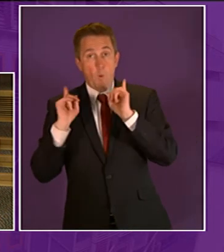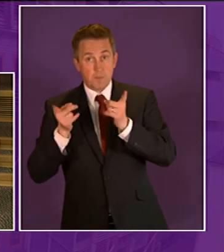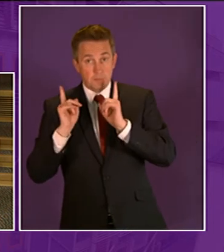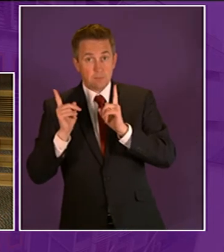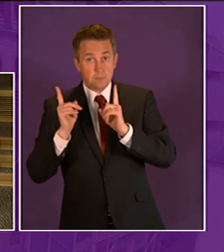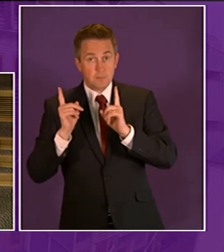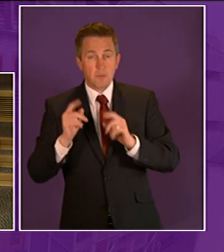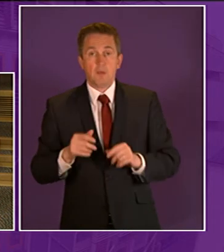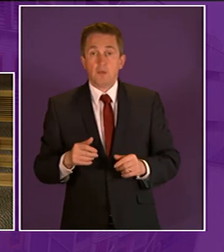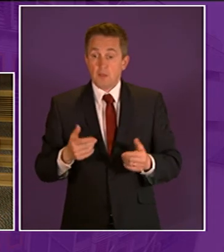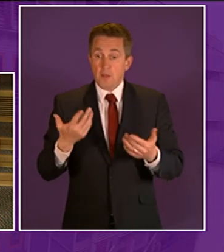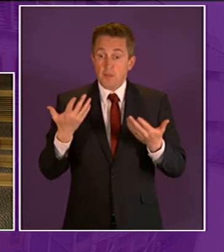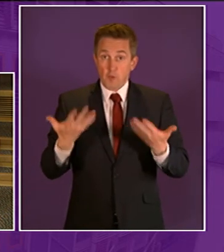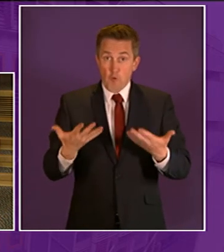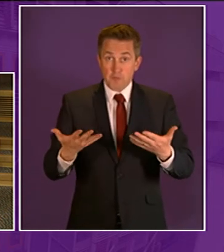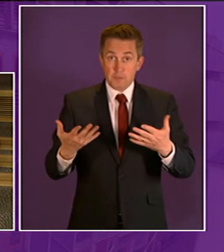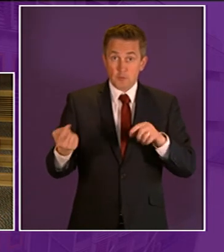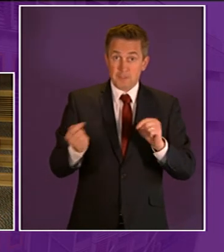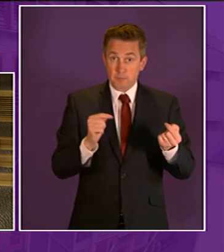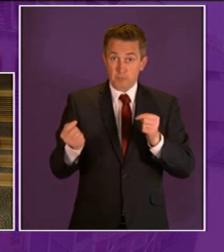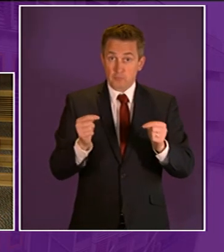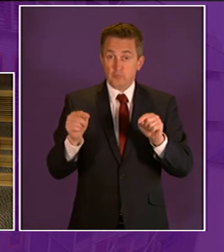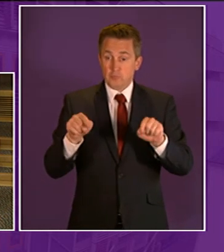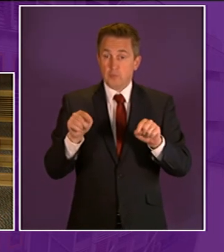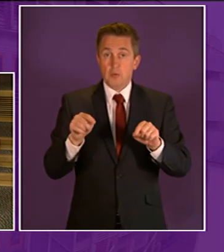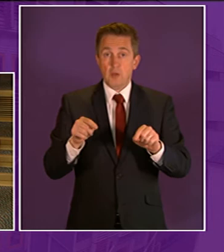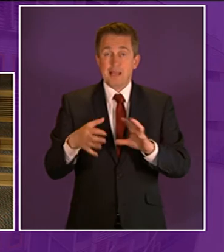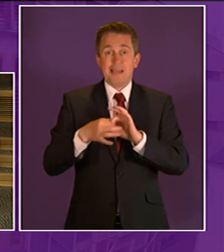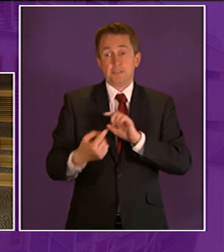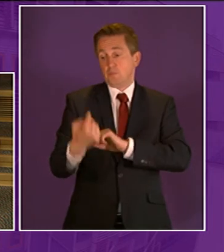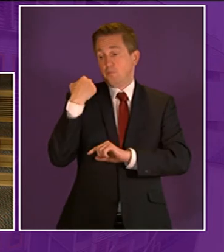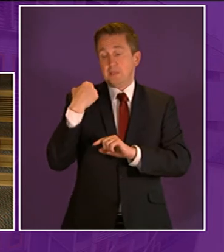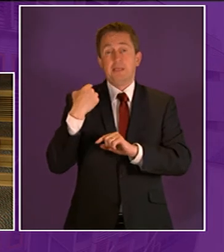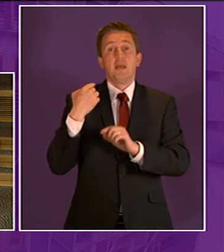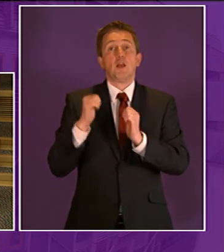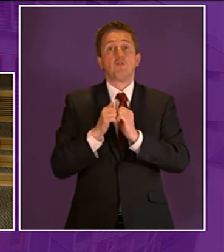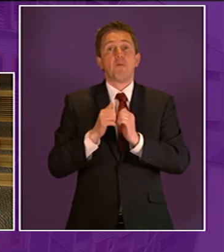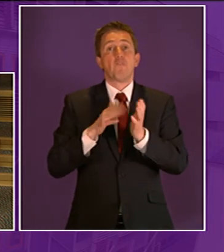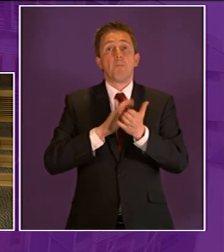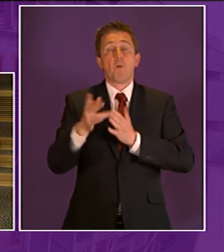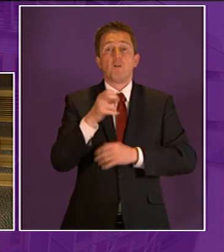The present dispute has its roots in the agreement reached last March by that committee, and